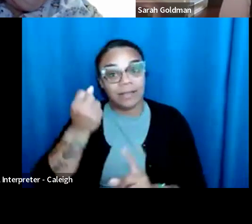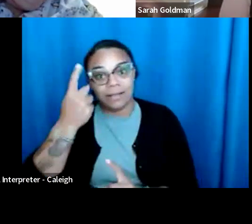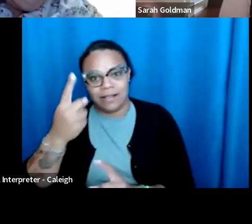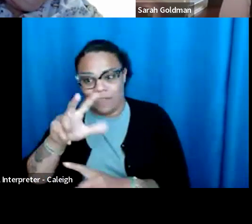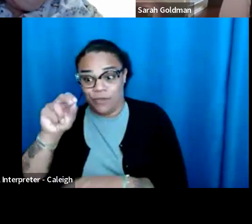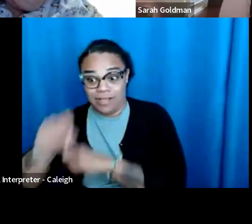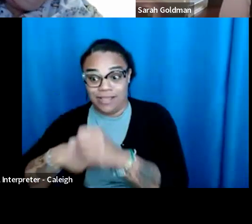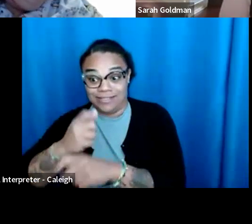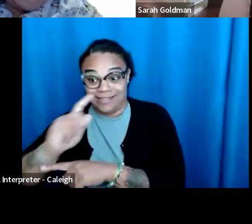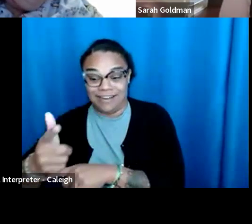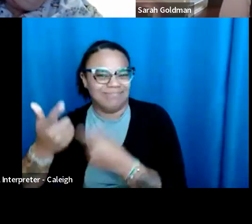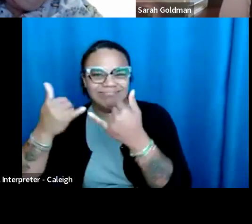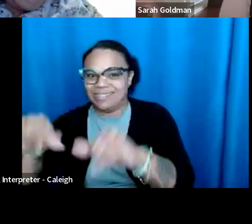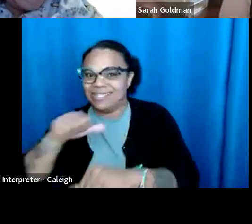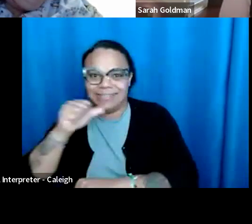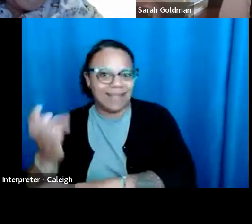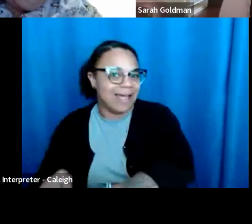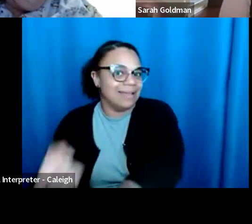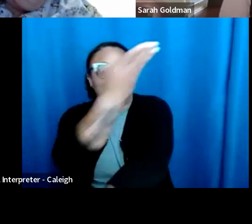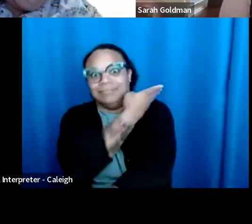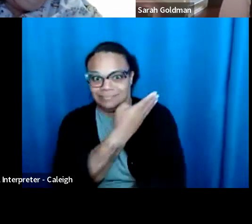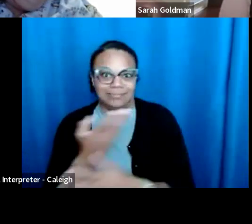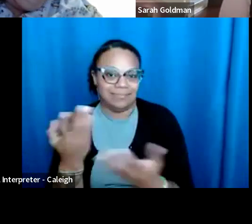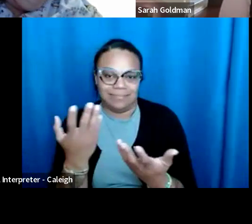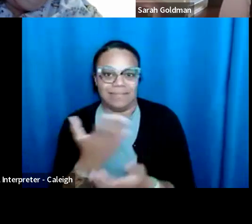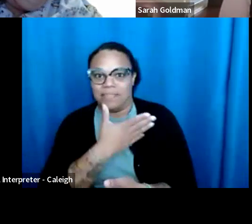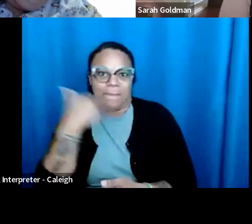but it is so much better in terms of accountability,